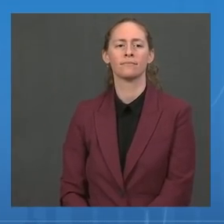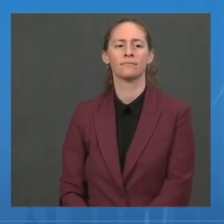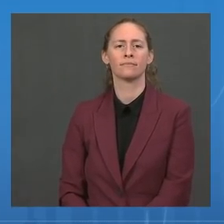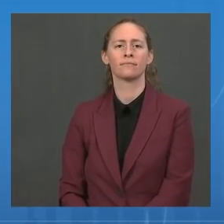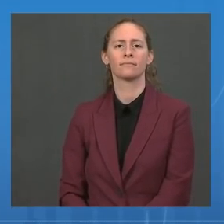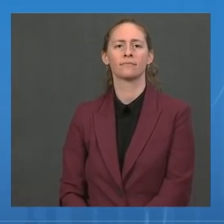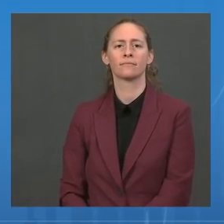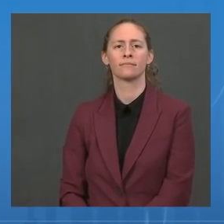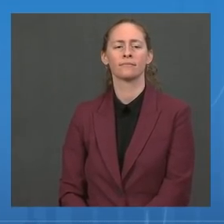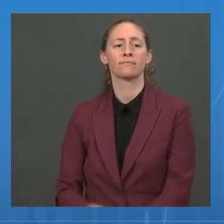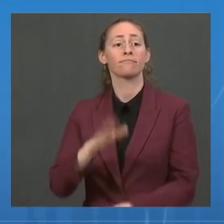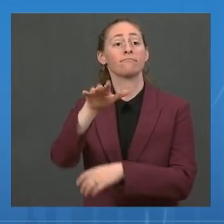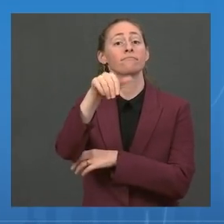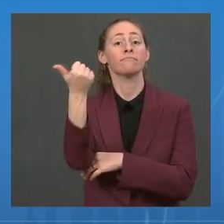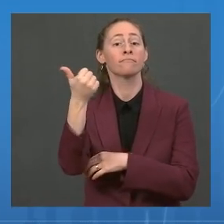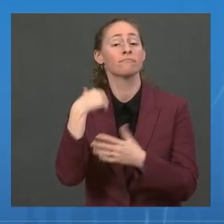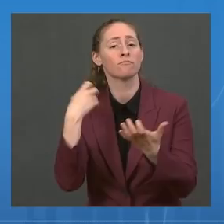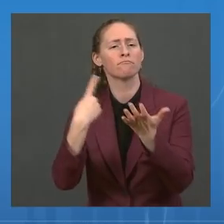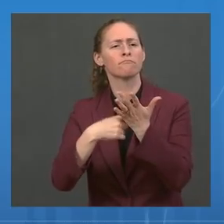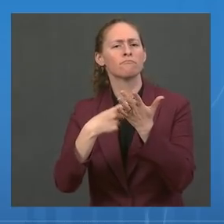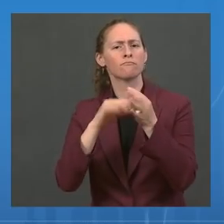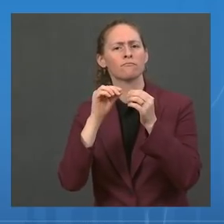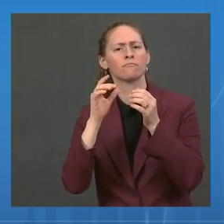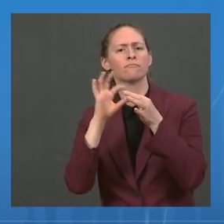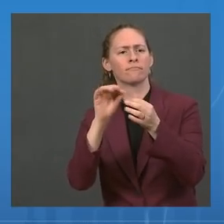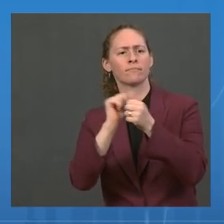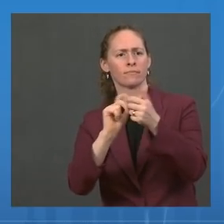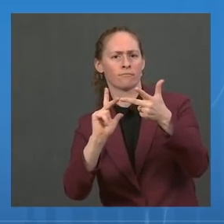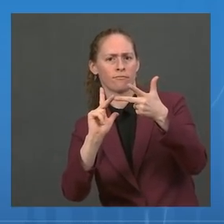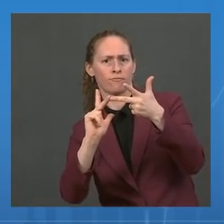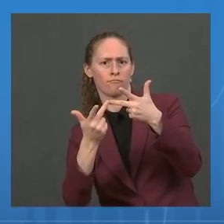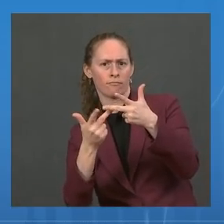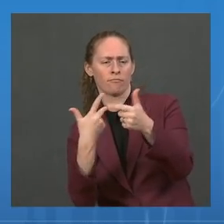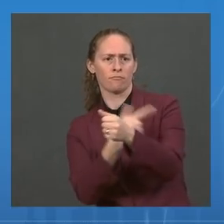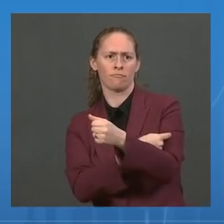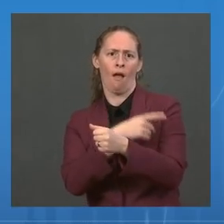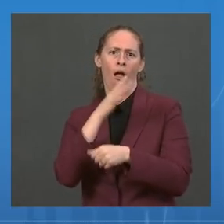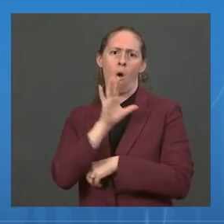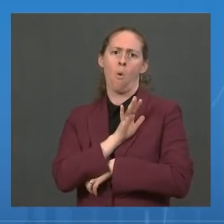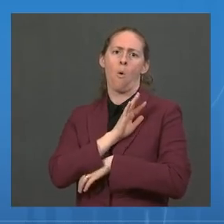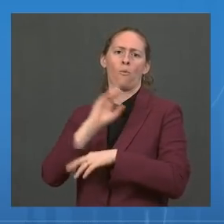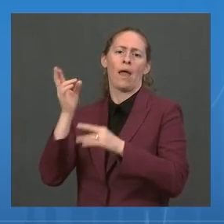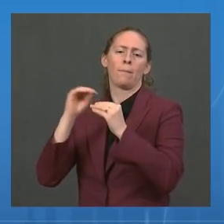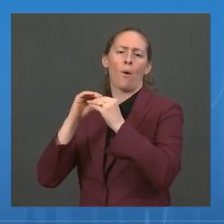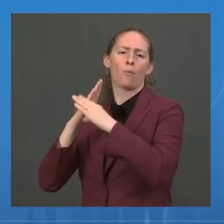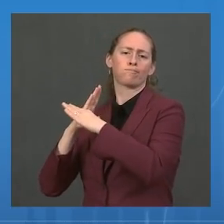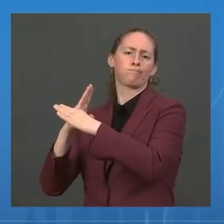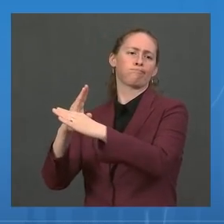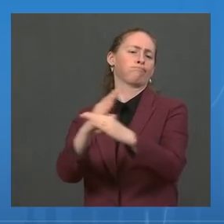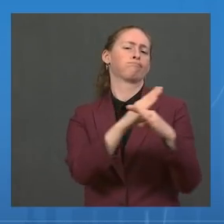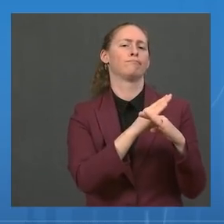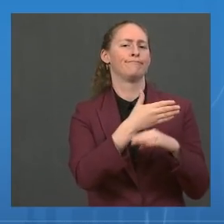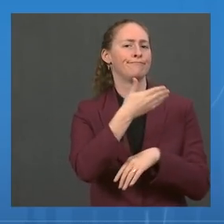Next message: Booster shots provide further protection against SARS-CoV-2 infection and symptomatic